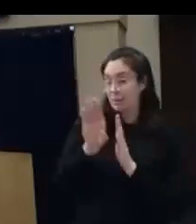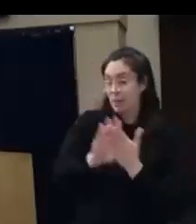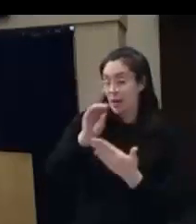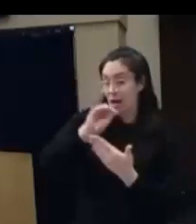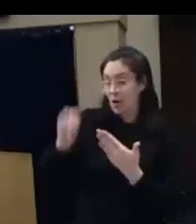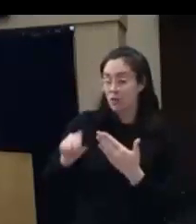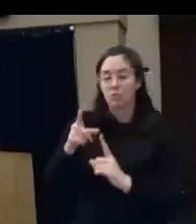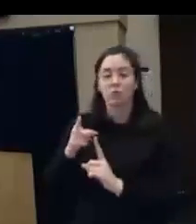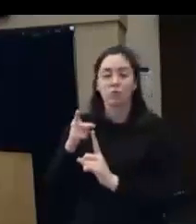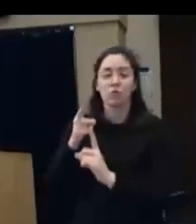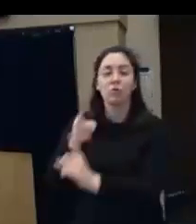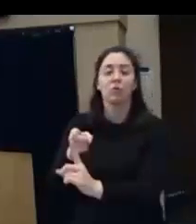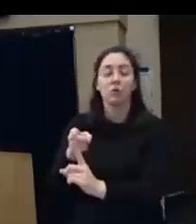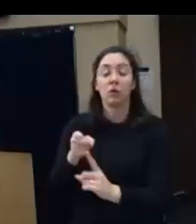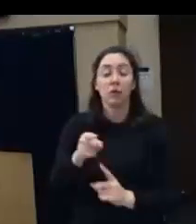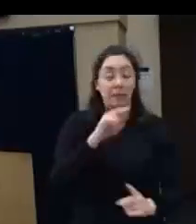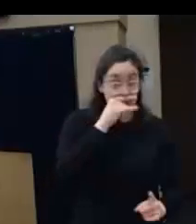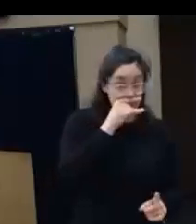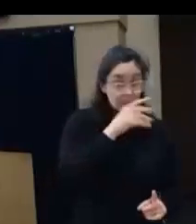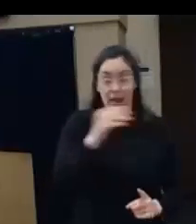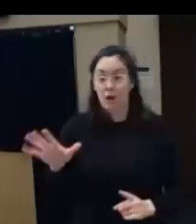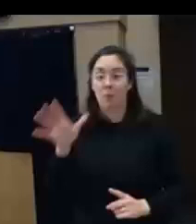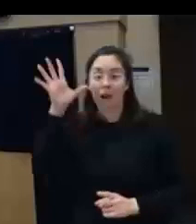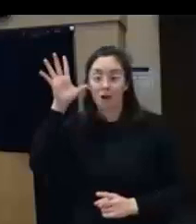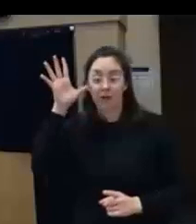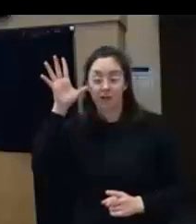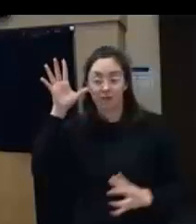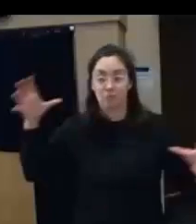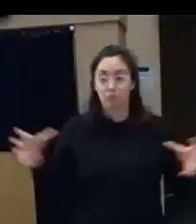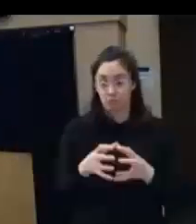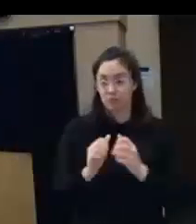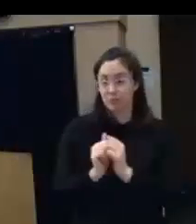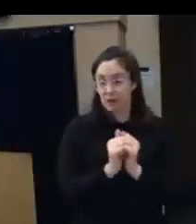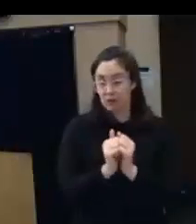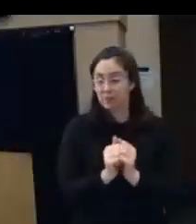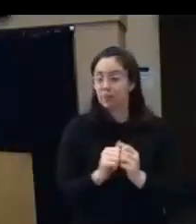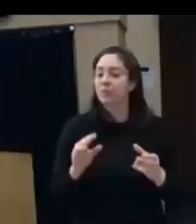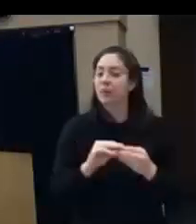they're targeting children and parents within and I mentioned earlier the single ventricle and